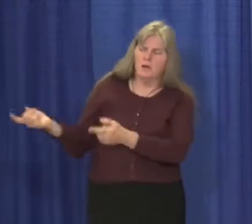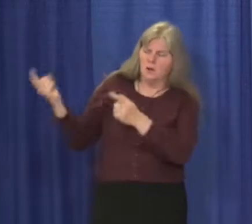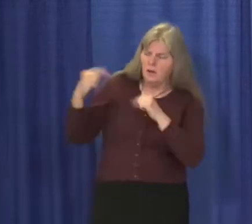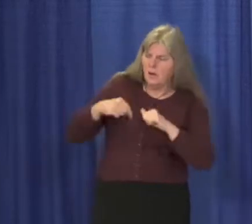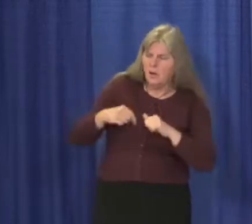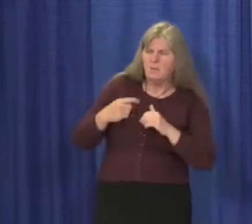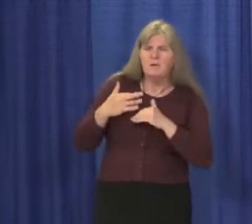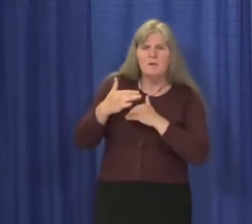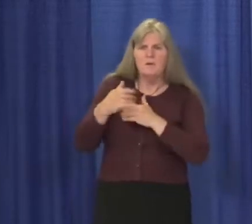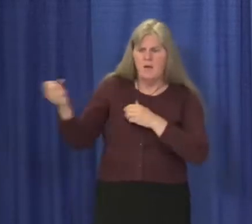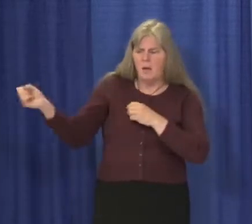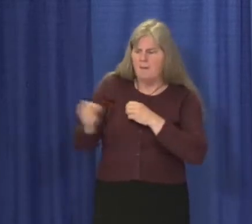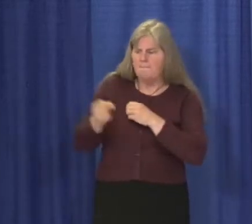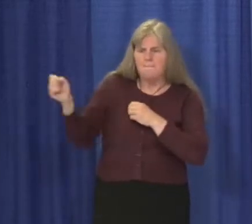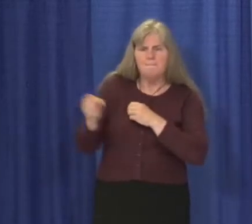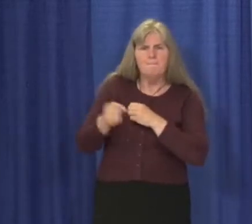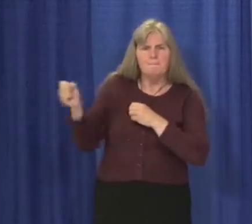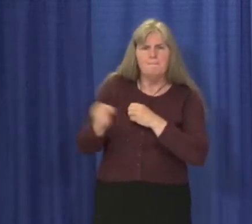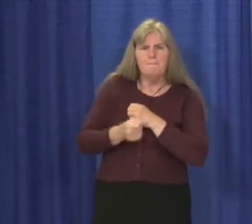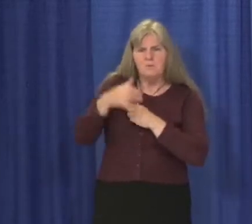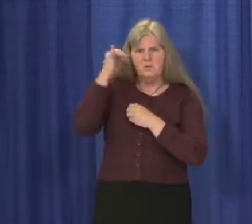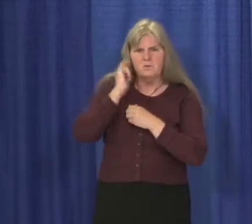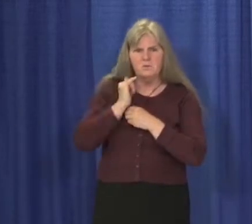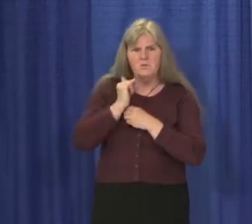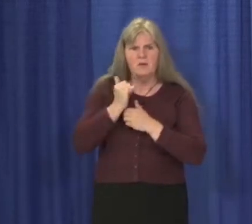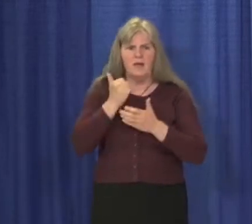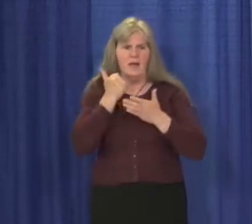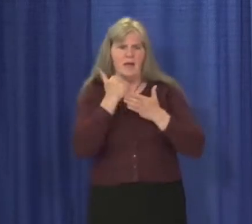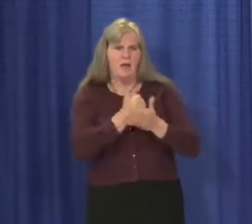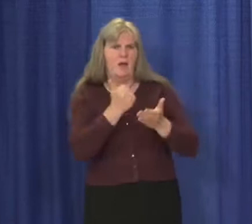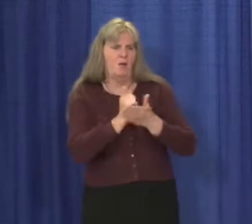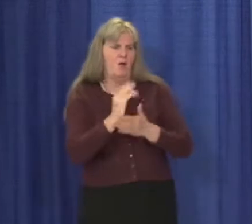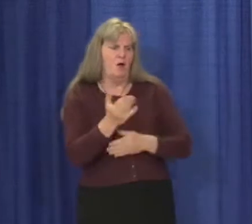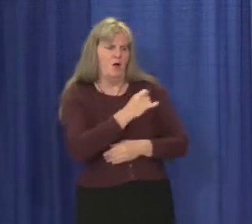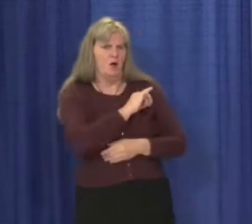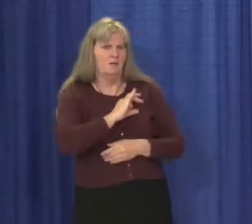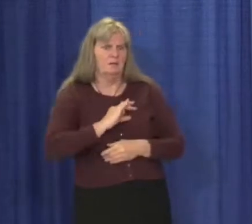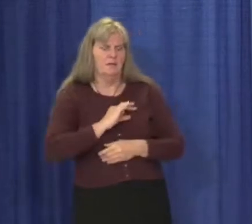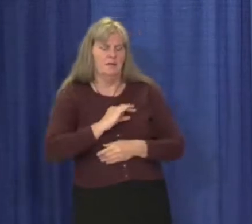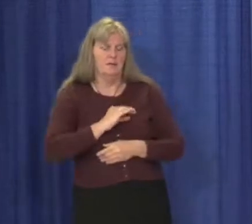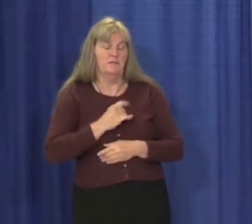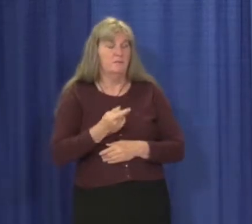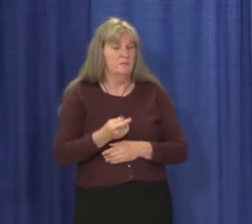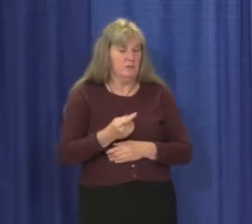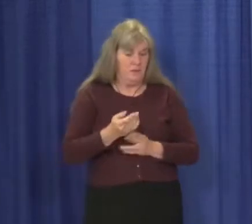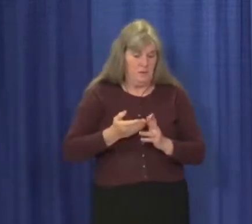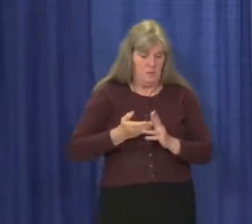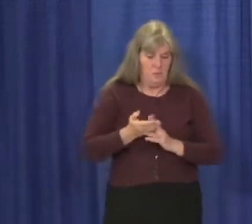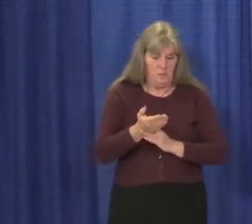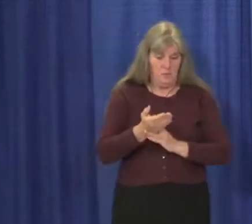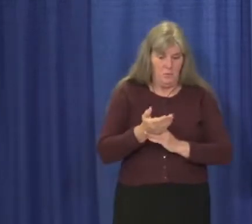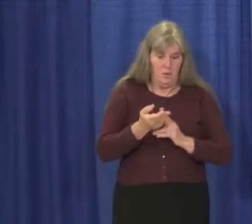be welcome. Recovering from a large wave such as this will take time and